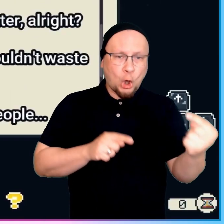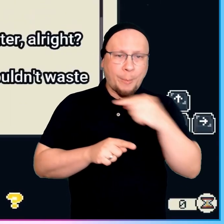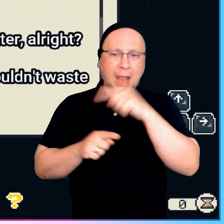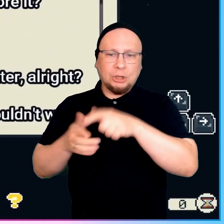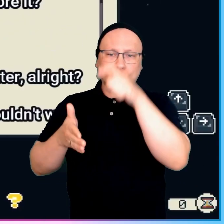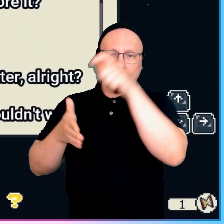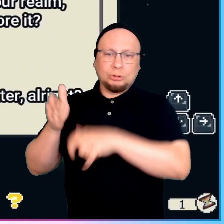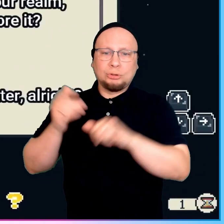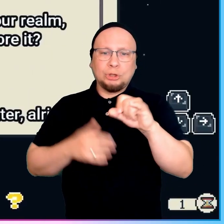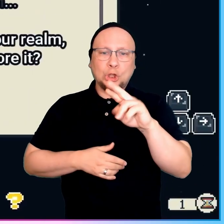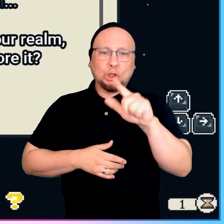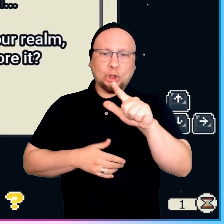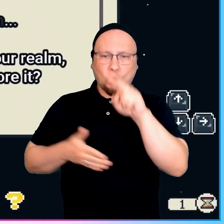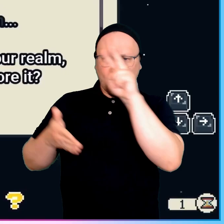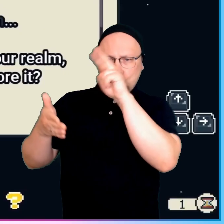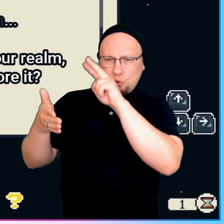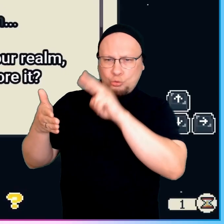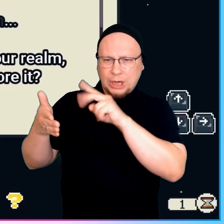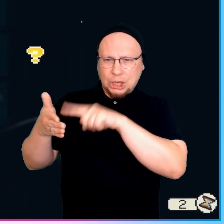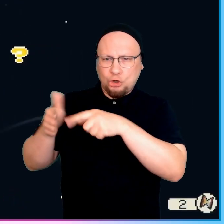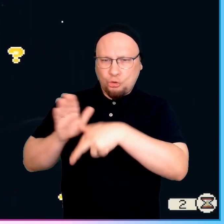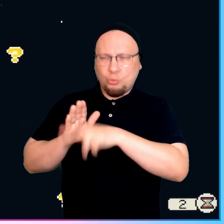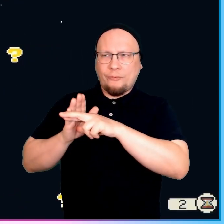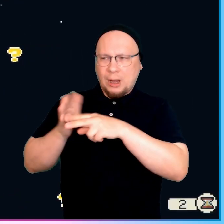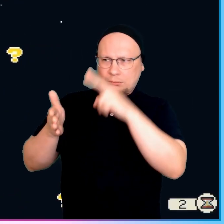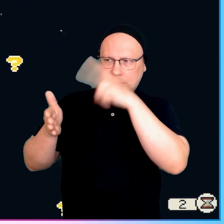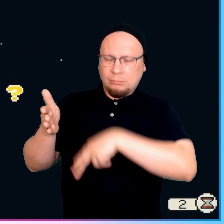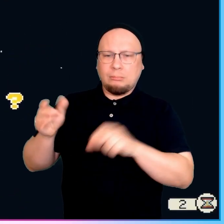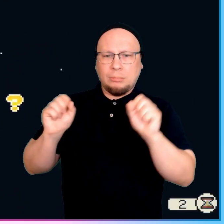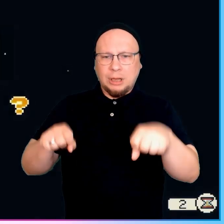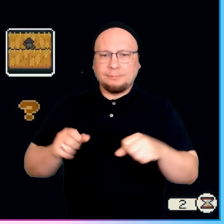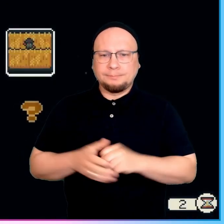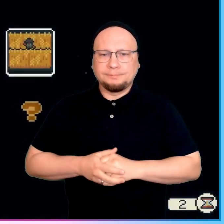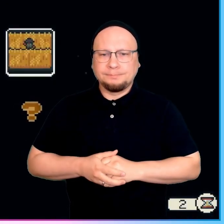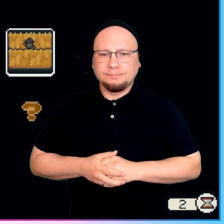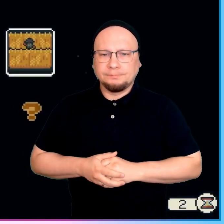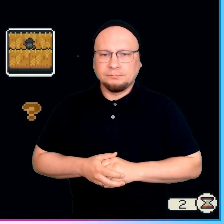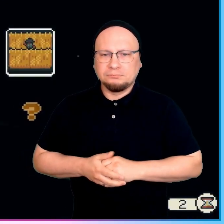in case you need a little reminder. There are only a few key information on the screen